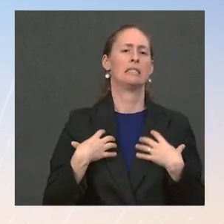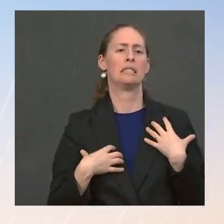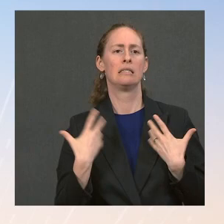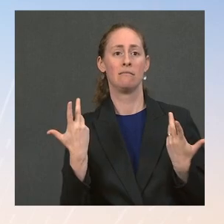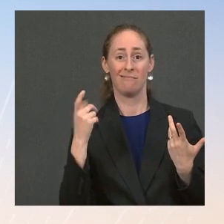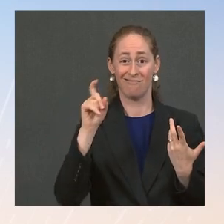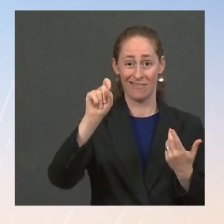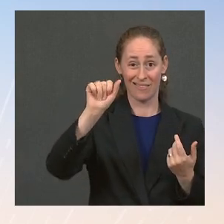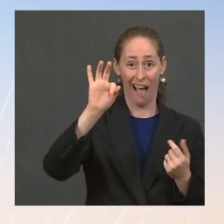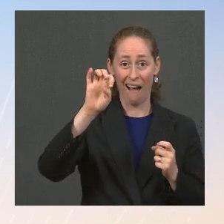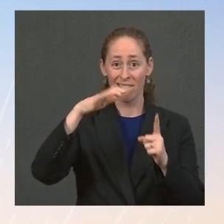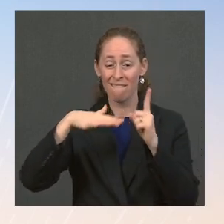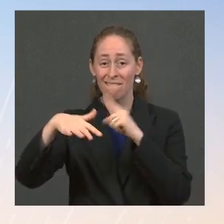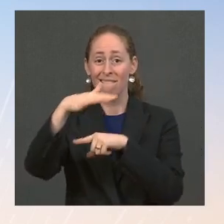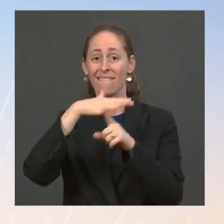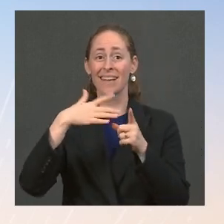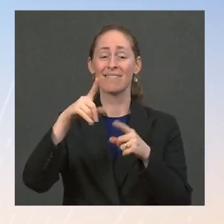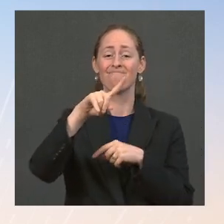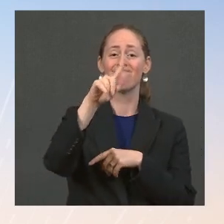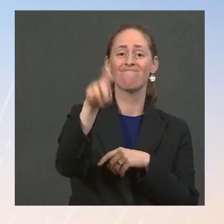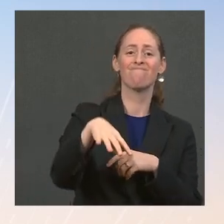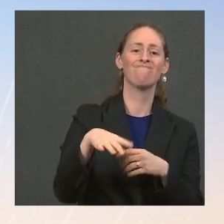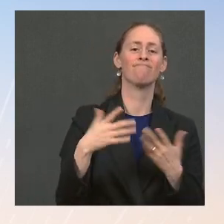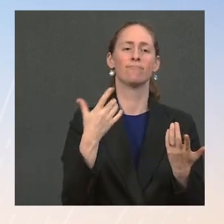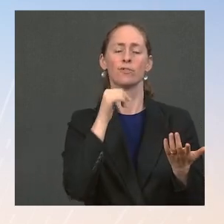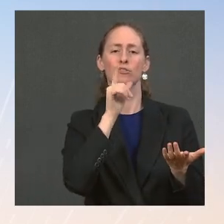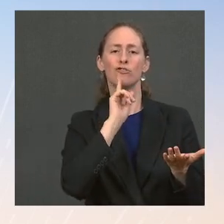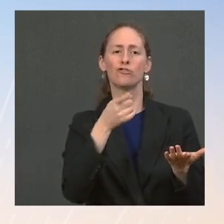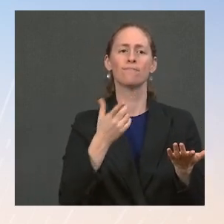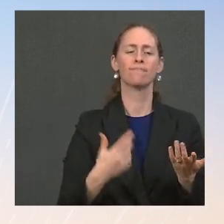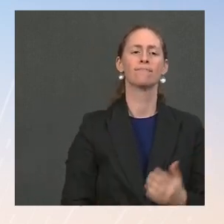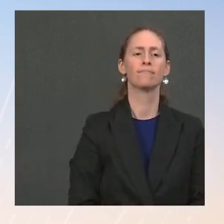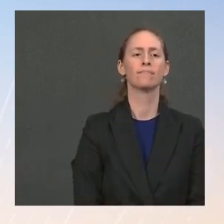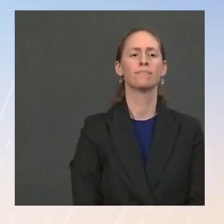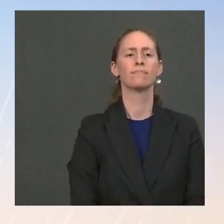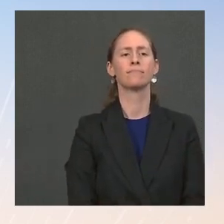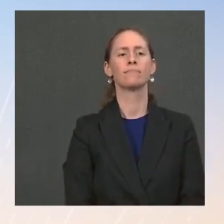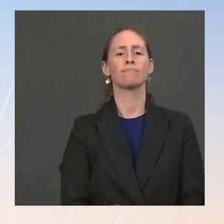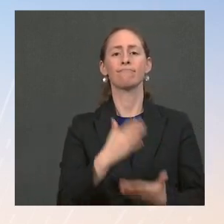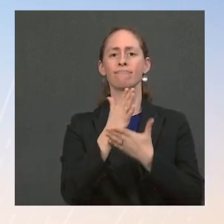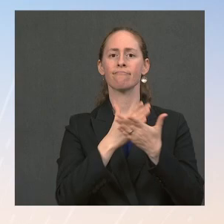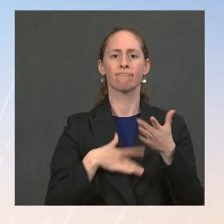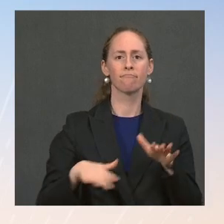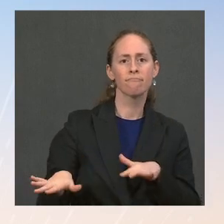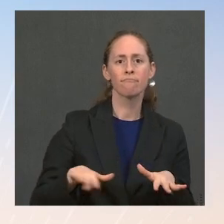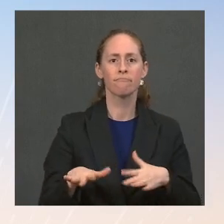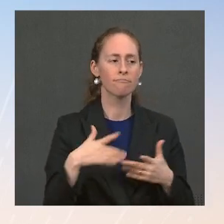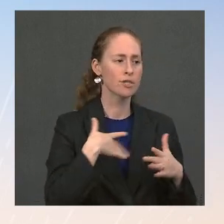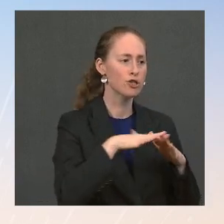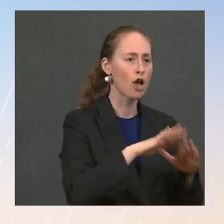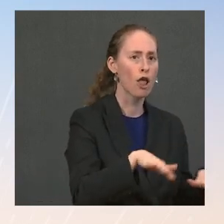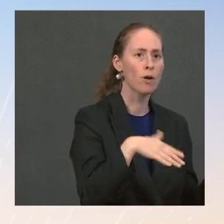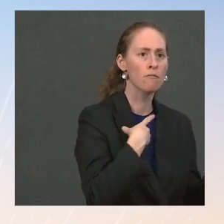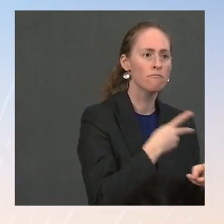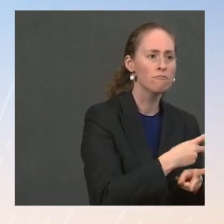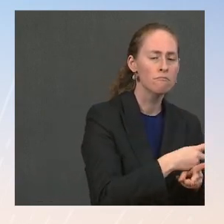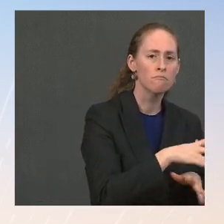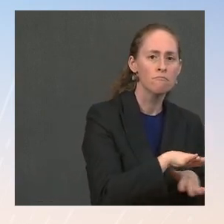There are still challenges as it relates to childcare, eldercare -- the cost of those and being able to afford it